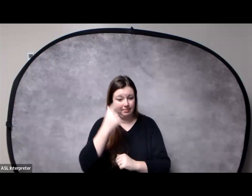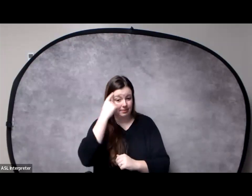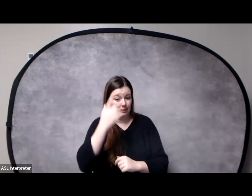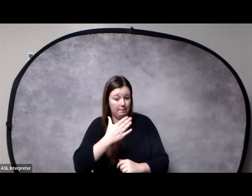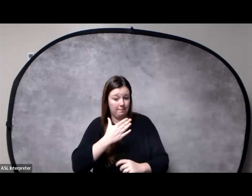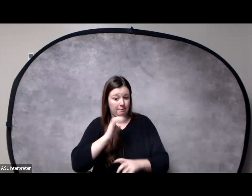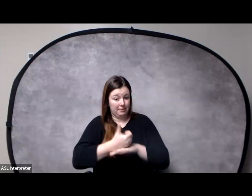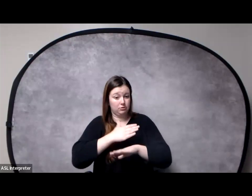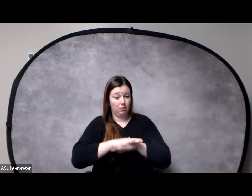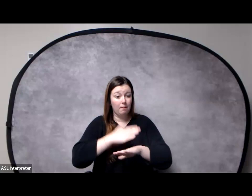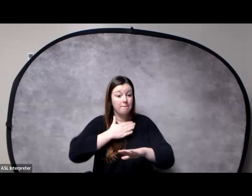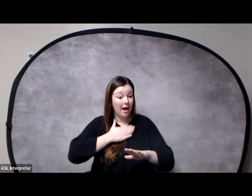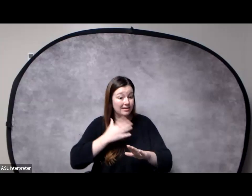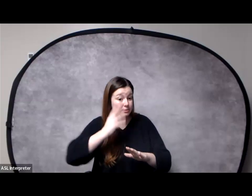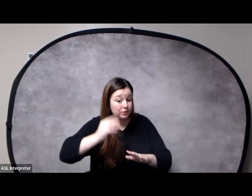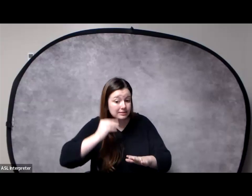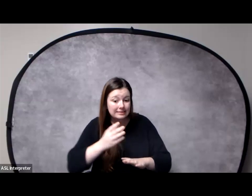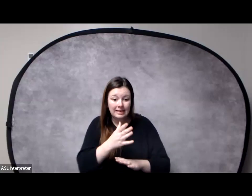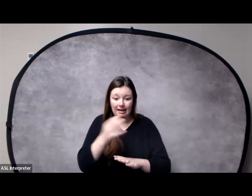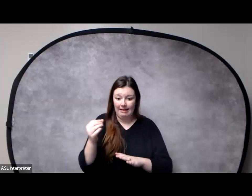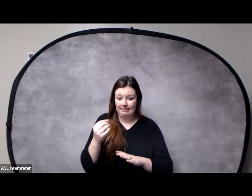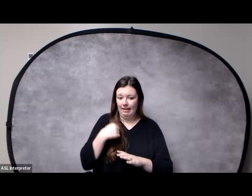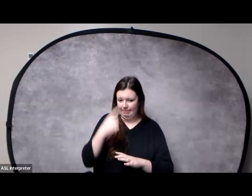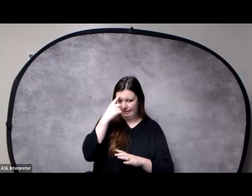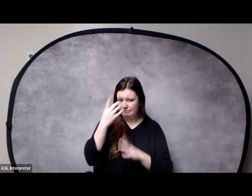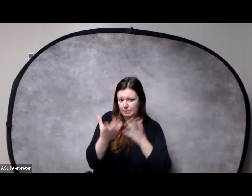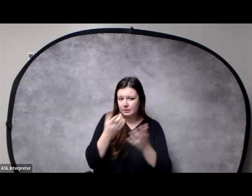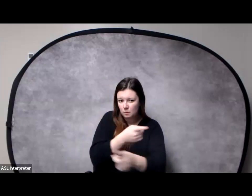same, but it's been a little while since I've actually paid a copay in person.